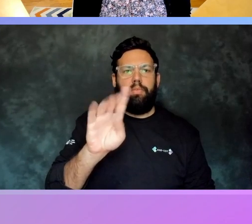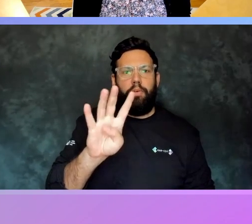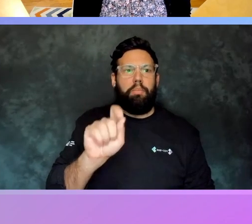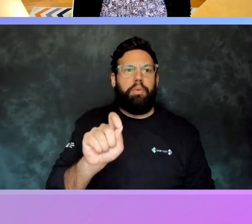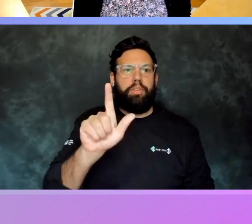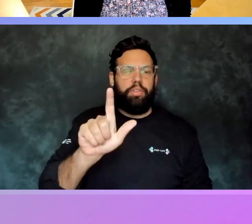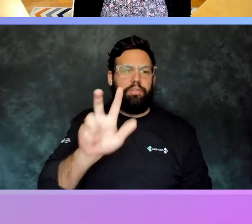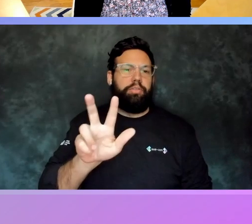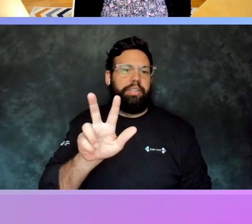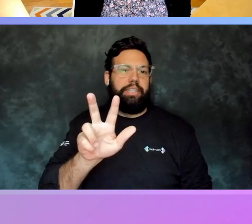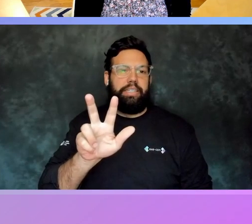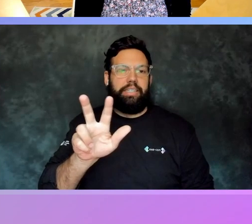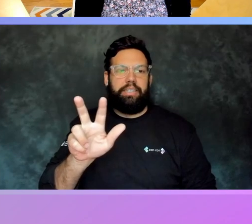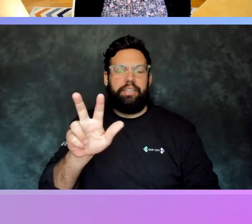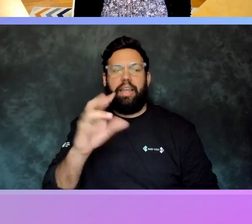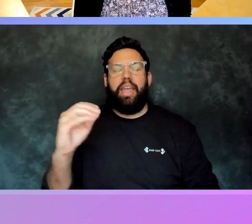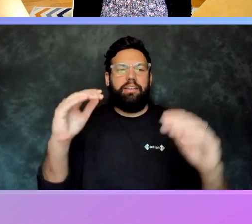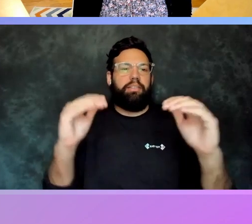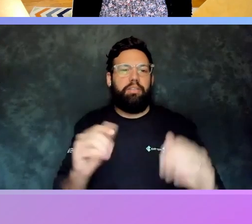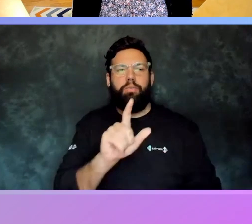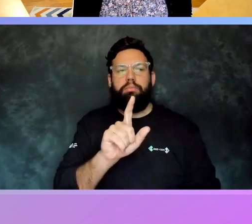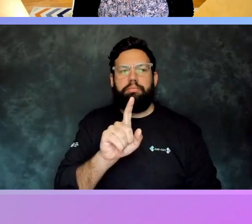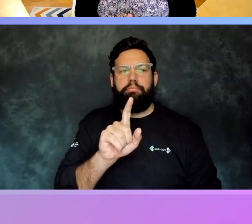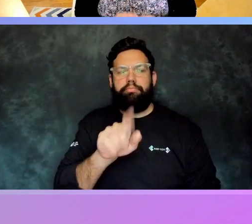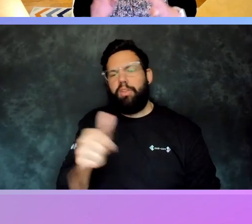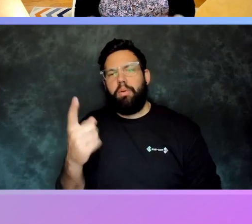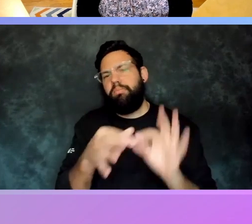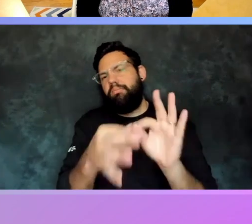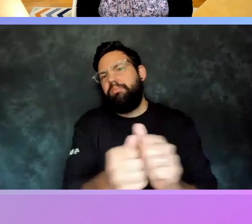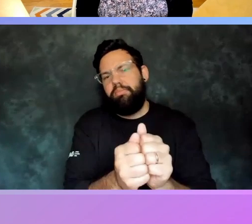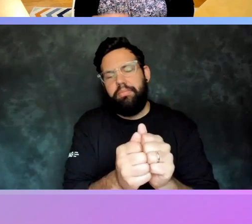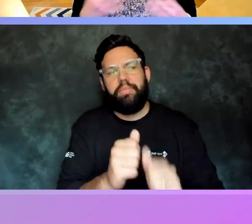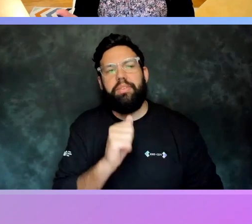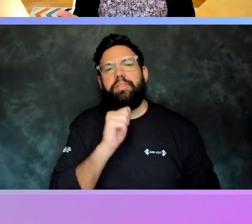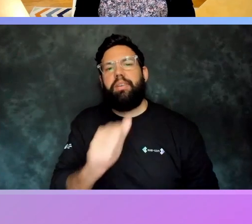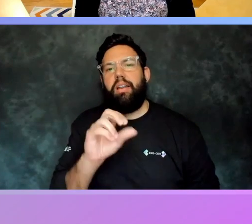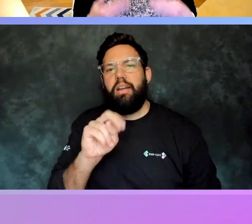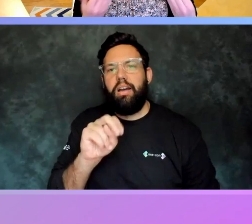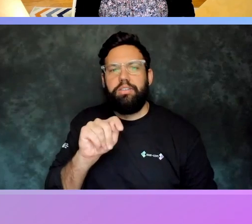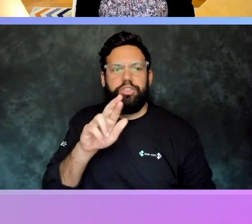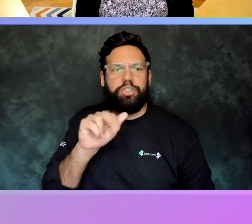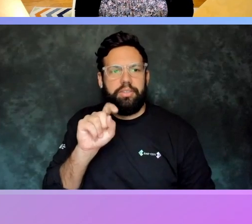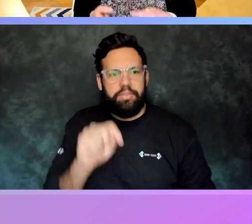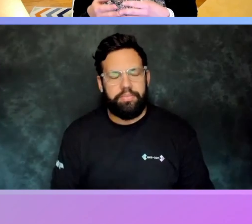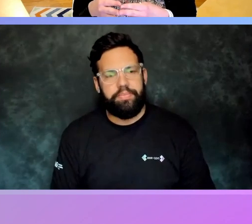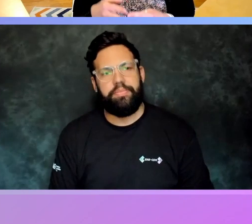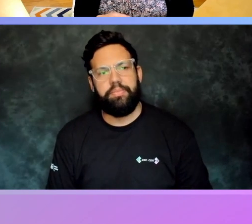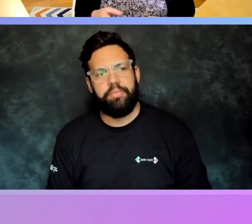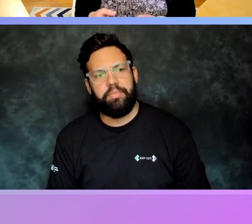level, love this one because for designers you can check the can things manually that you check with the automated checker, like that text on